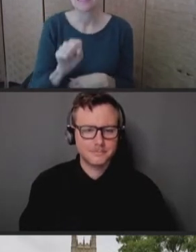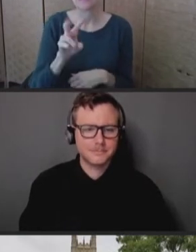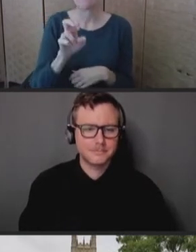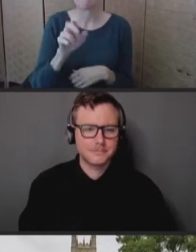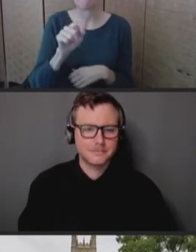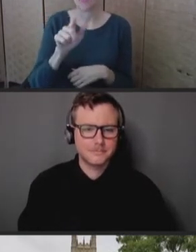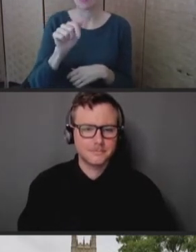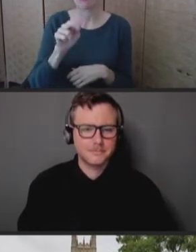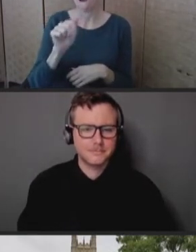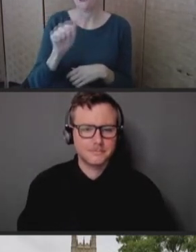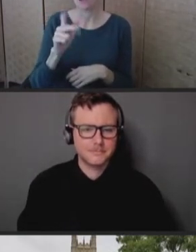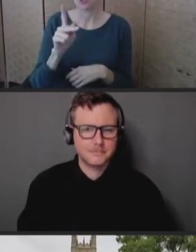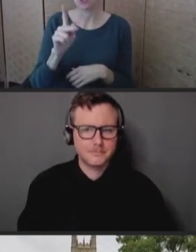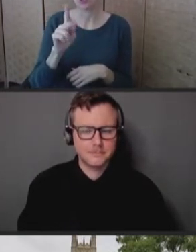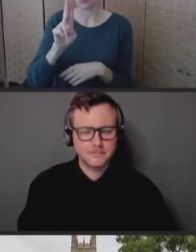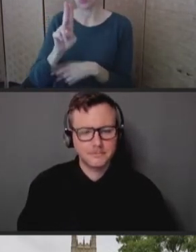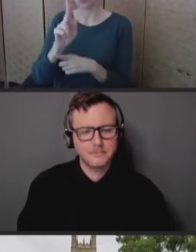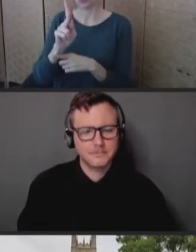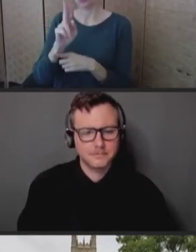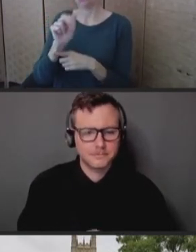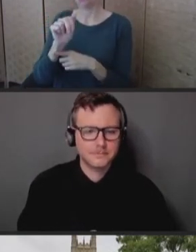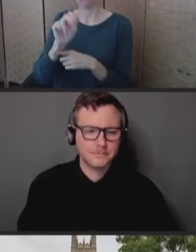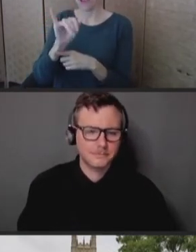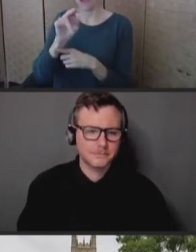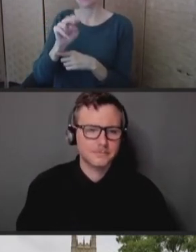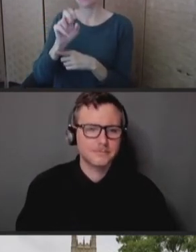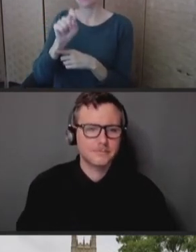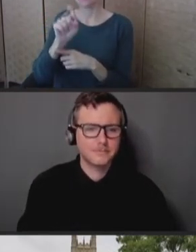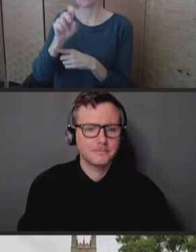Dr. Ukraintseva, your slides are up. You have the floor.